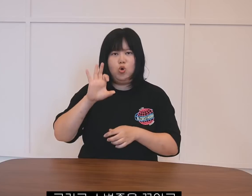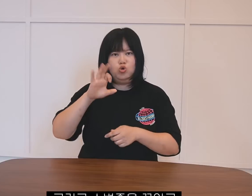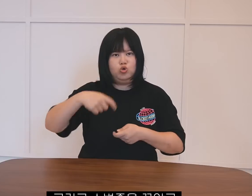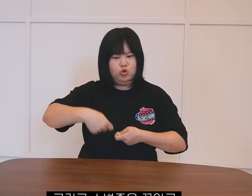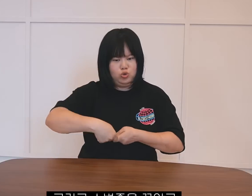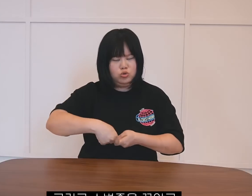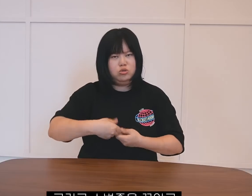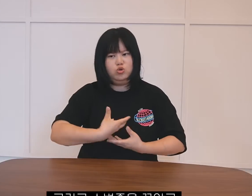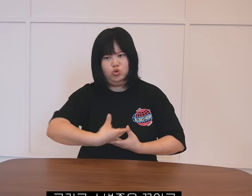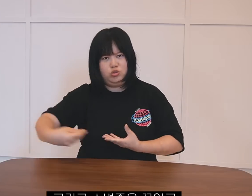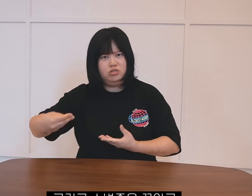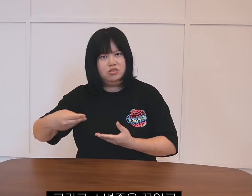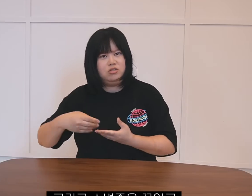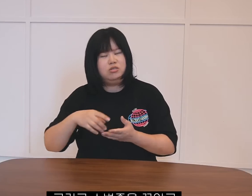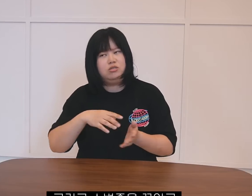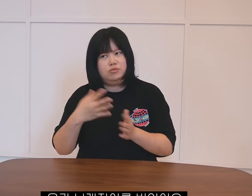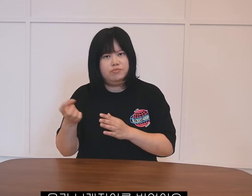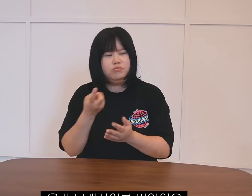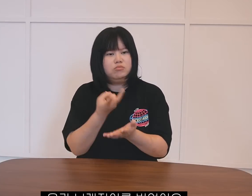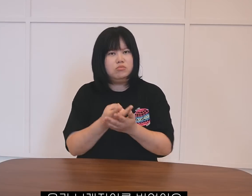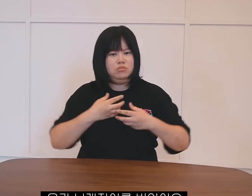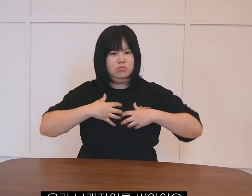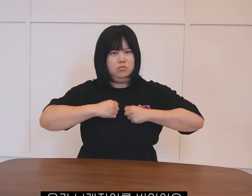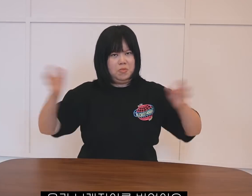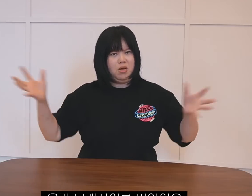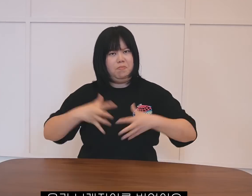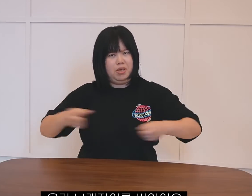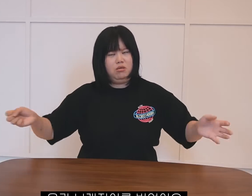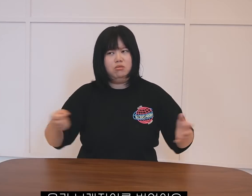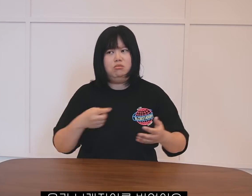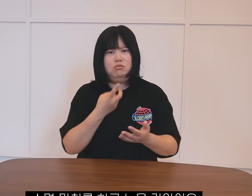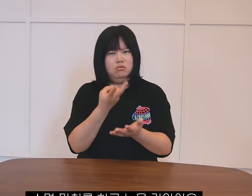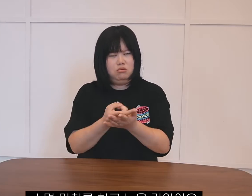Then I plugged in a pee line and took off my clothes and bra.